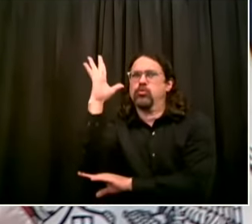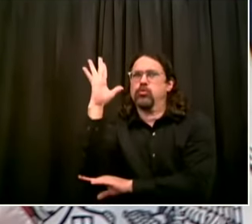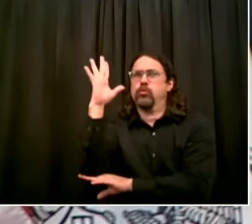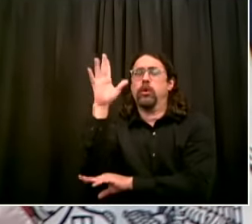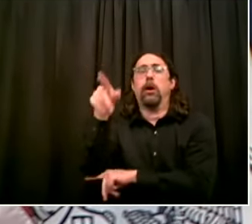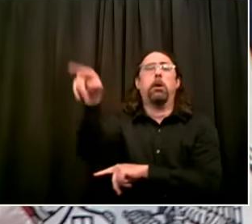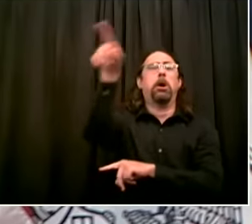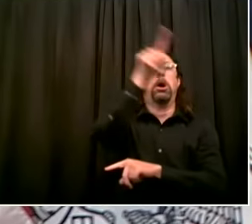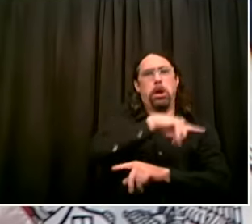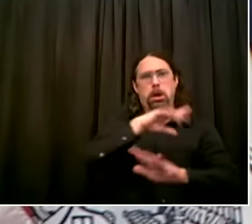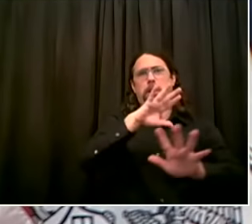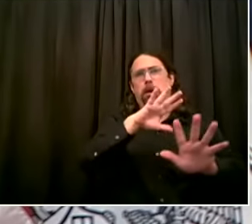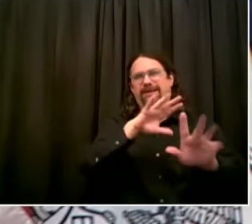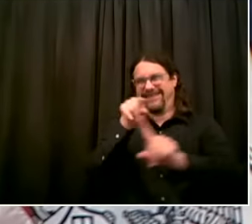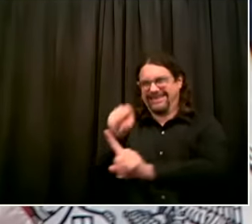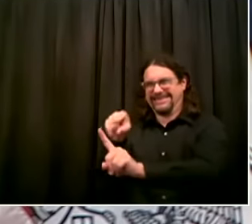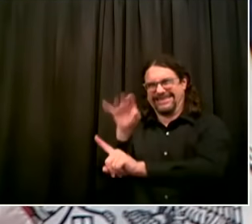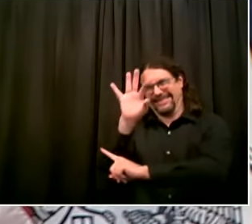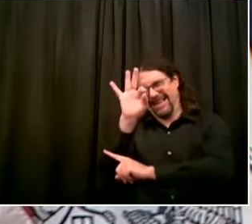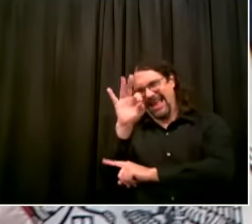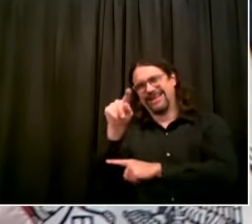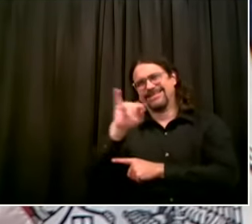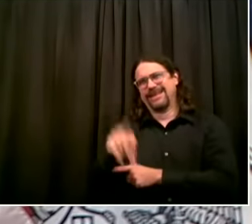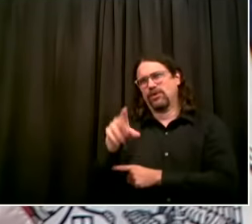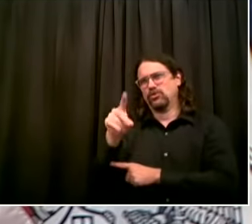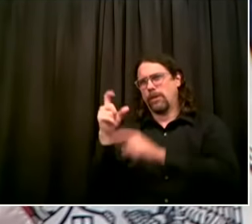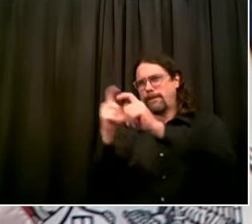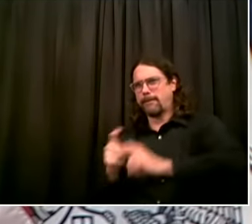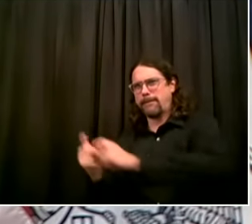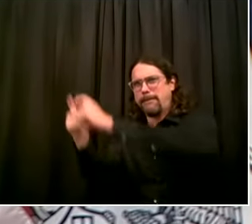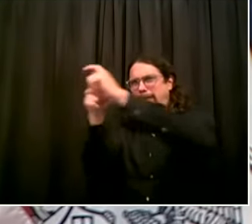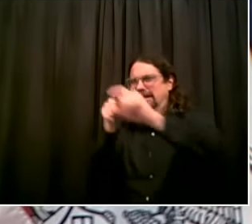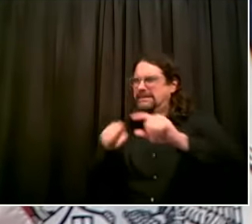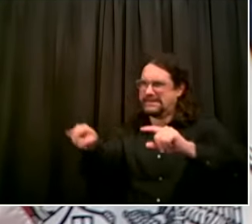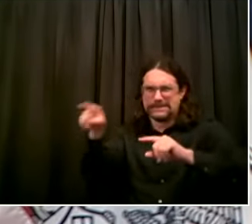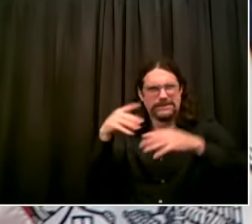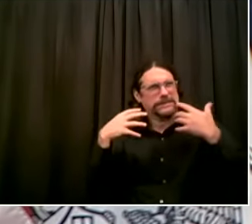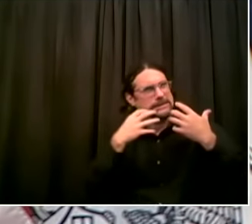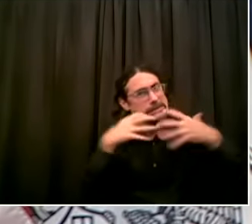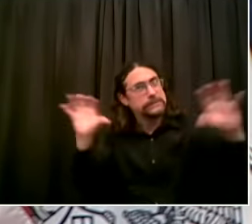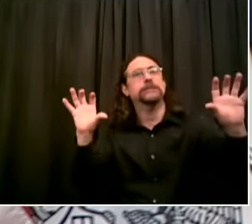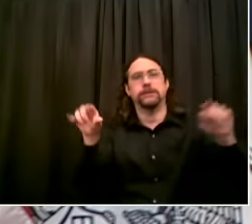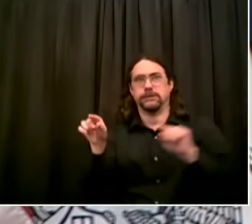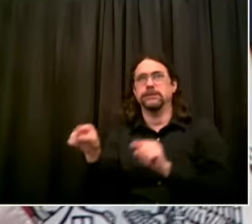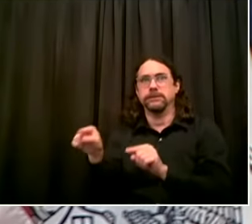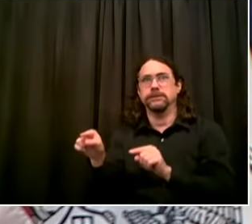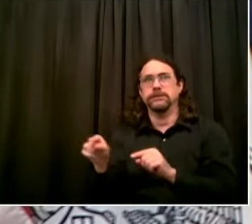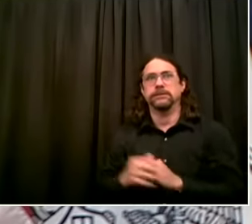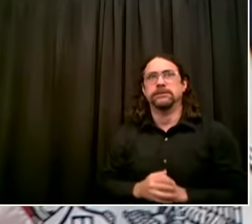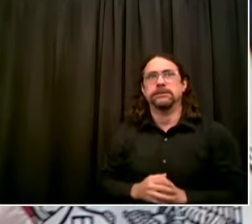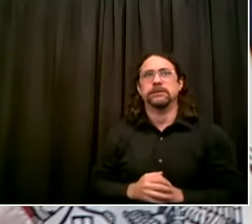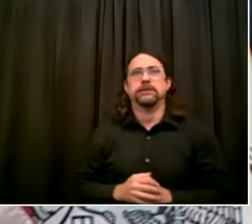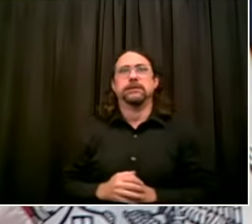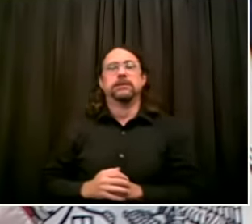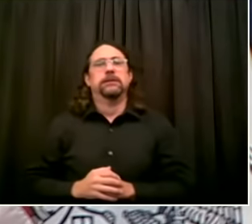MAKE SURE WE FIGHT BACK THIS CHALLENGE. I KNOW WE CAN DO IT. I AHVES EEN IN COMMUNICATES